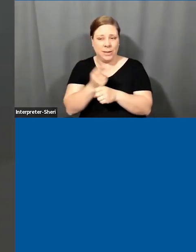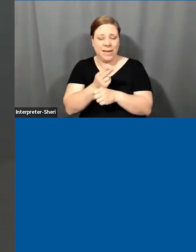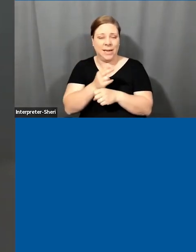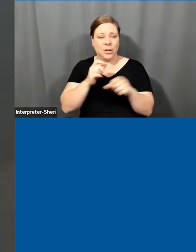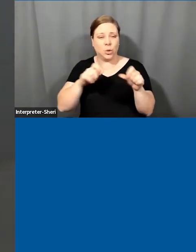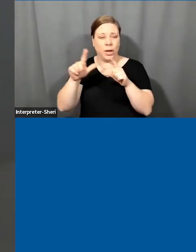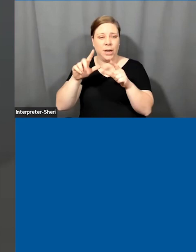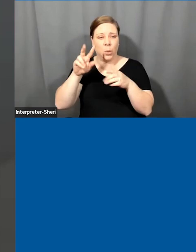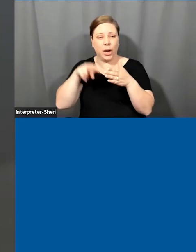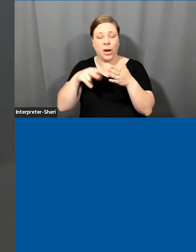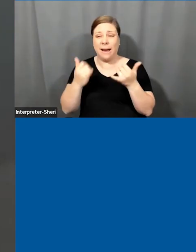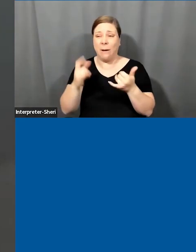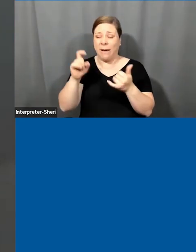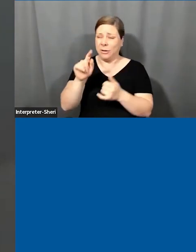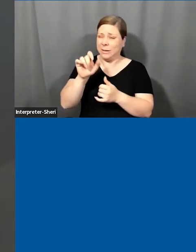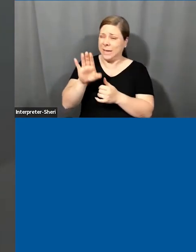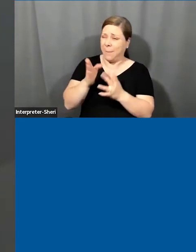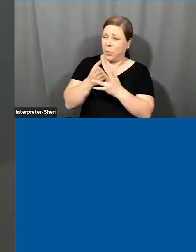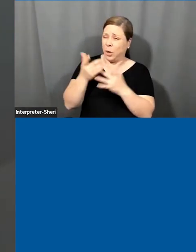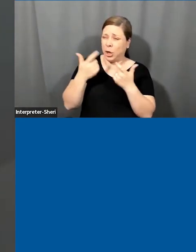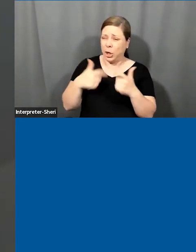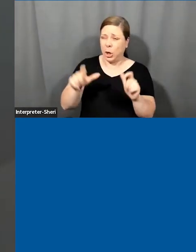huge blocks of text and every sentence was a tab stop.